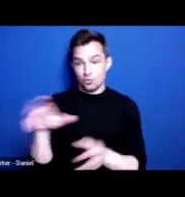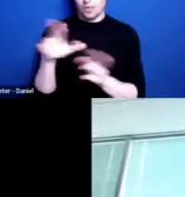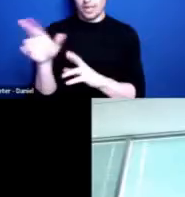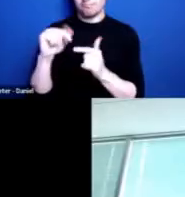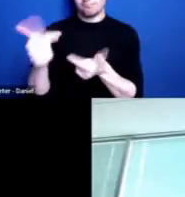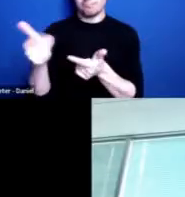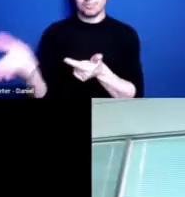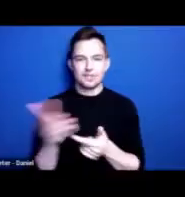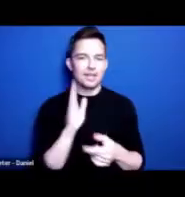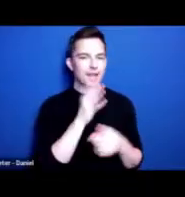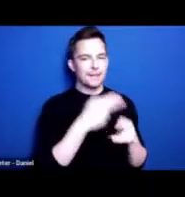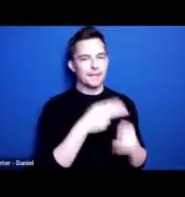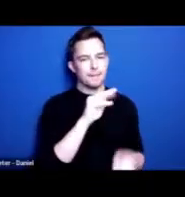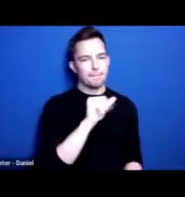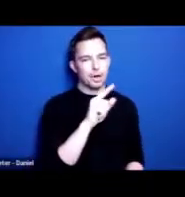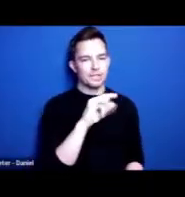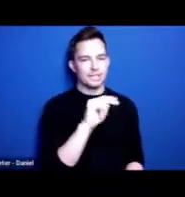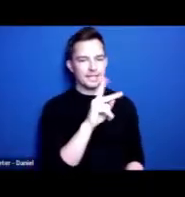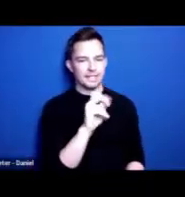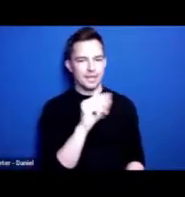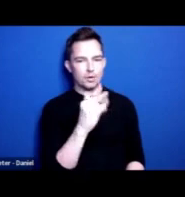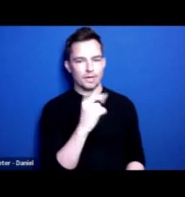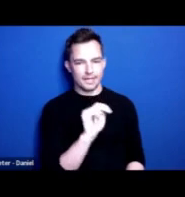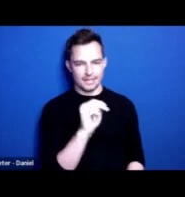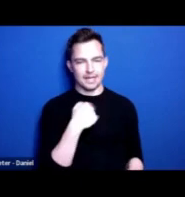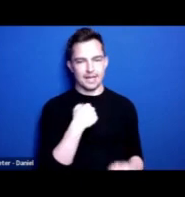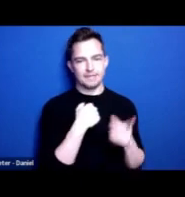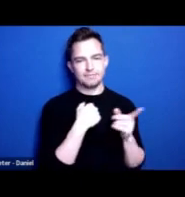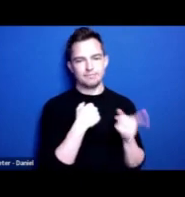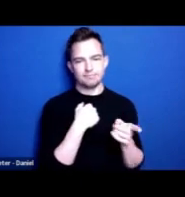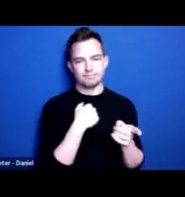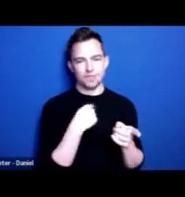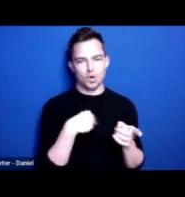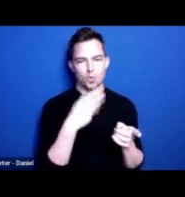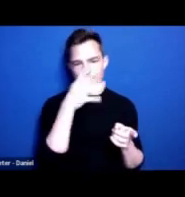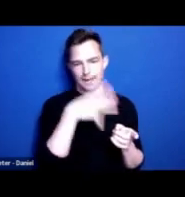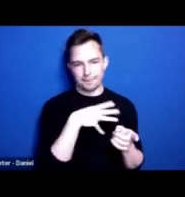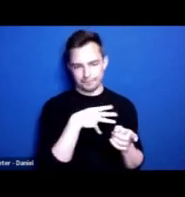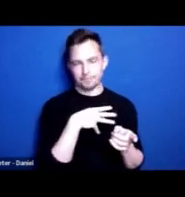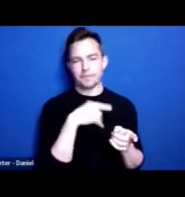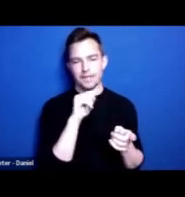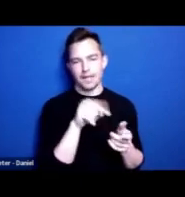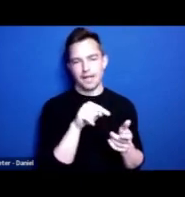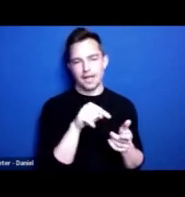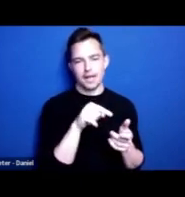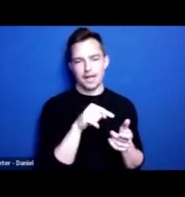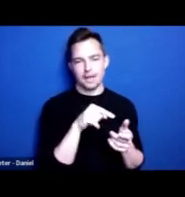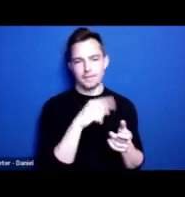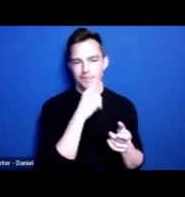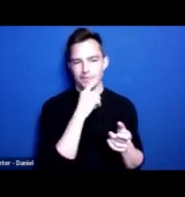everyone. My name is Martin Kerrigan. I am a Caucasian male. I like to think I'm still young,